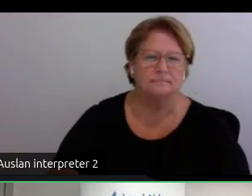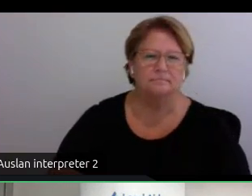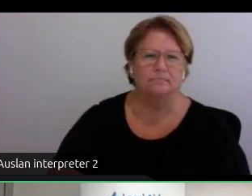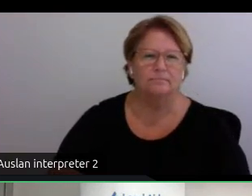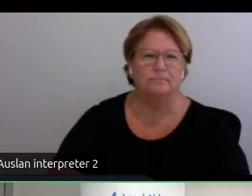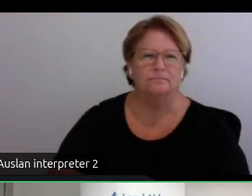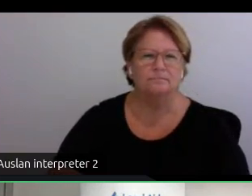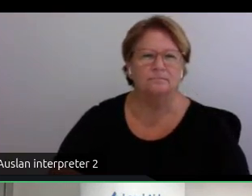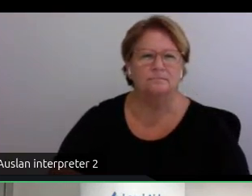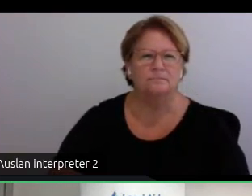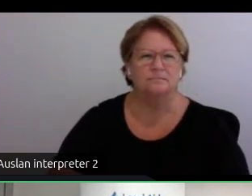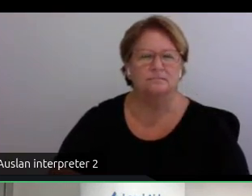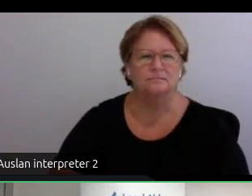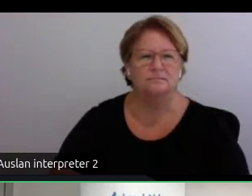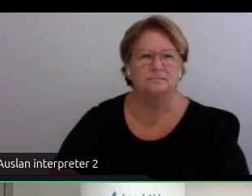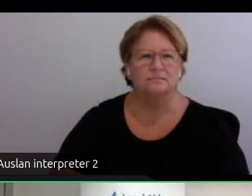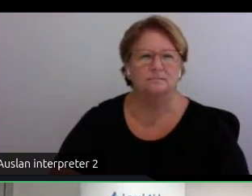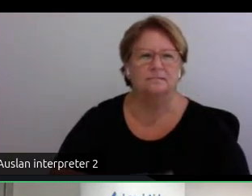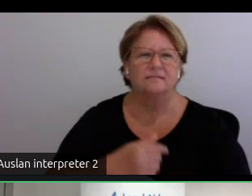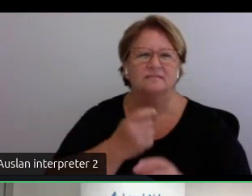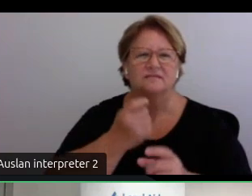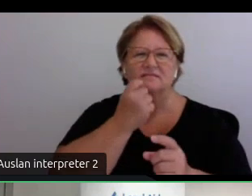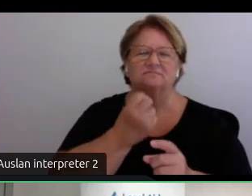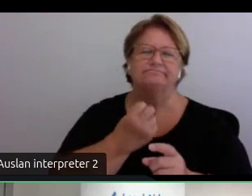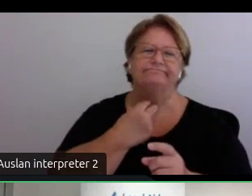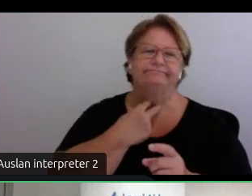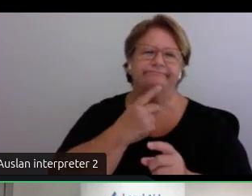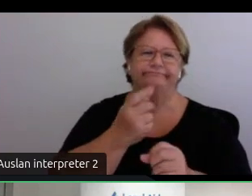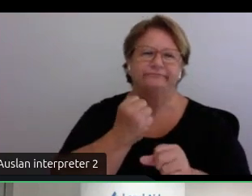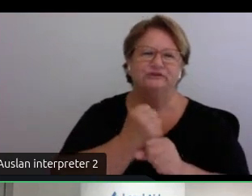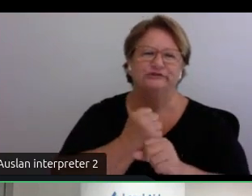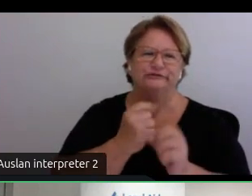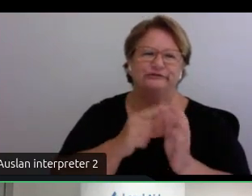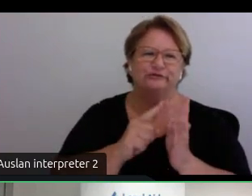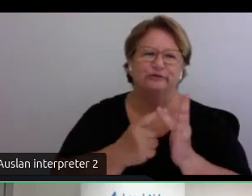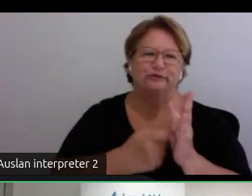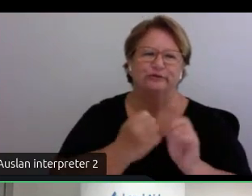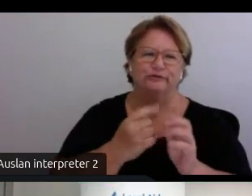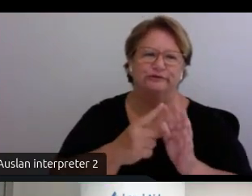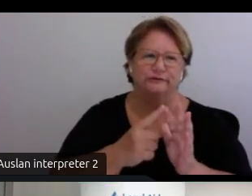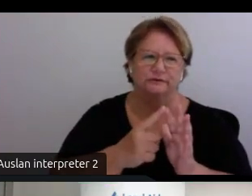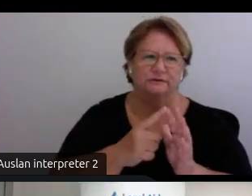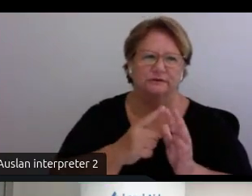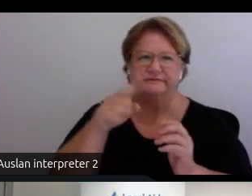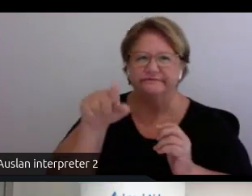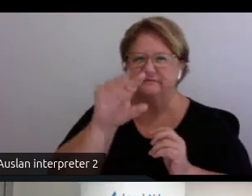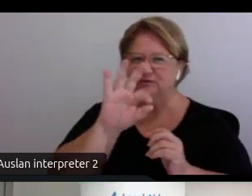All right. So, I'm a bit disappointed for George Jetson, our first case study, that none of you all